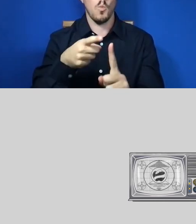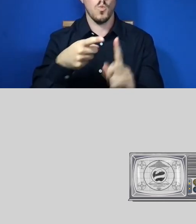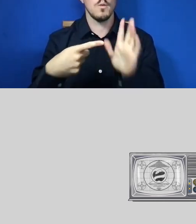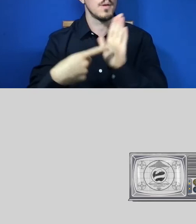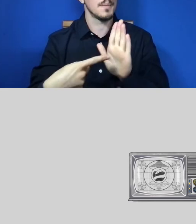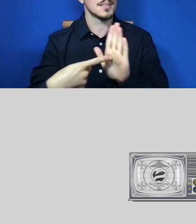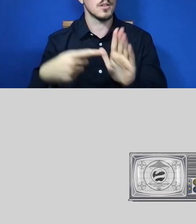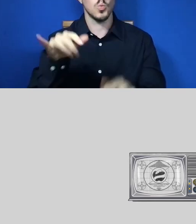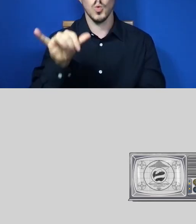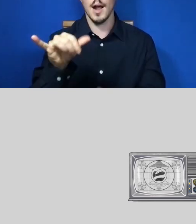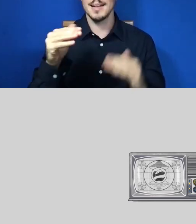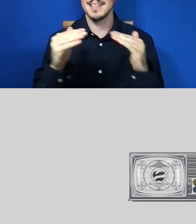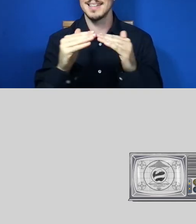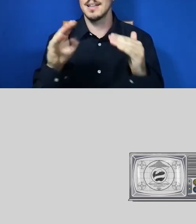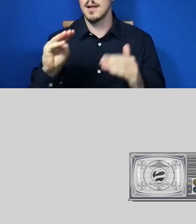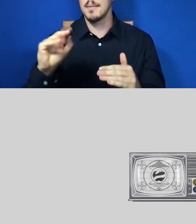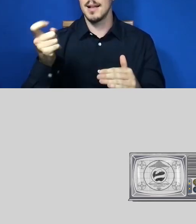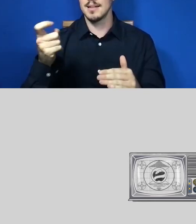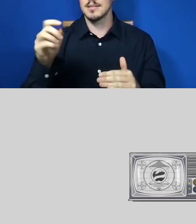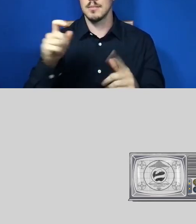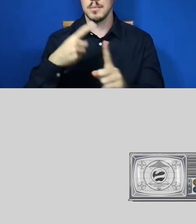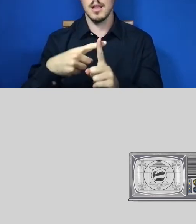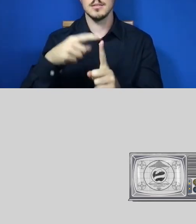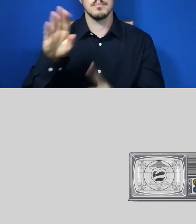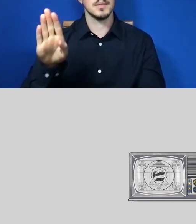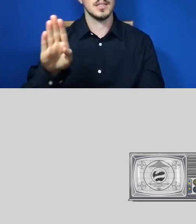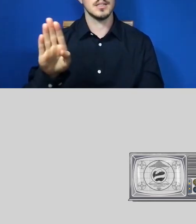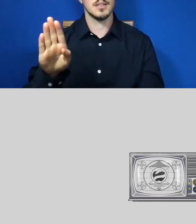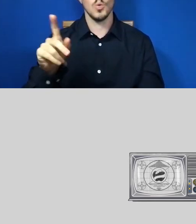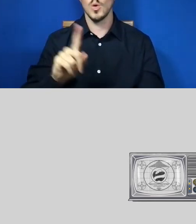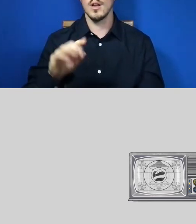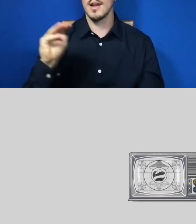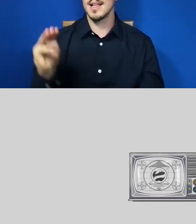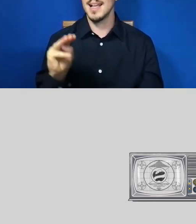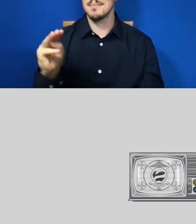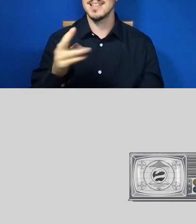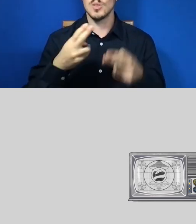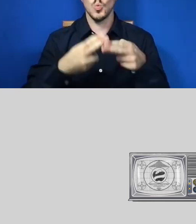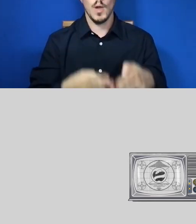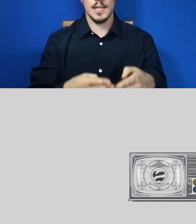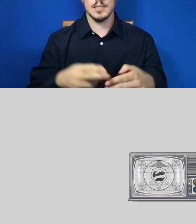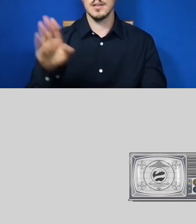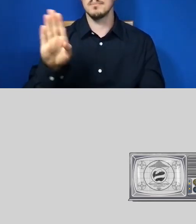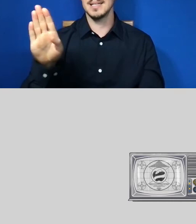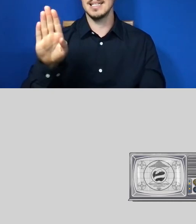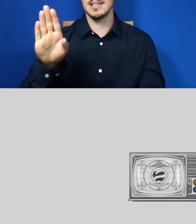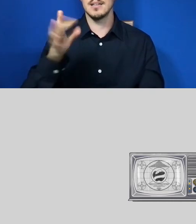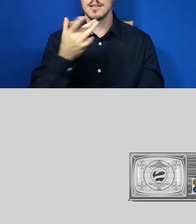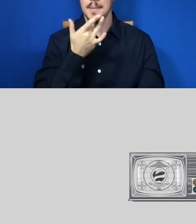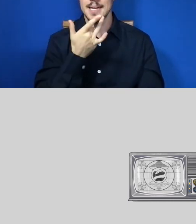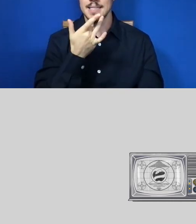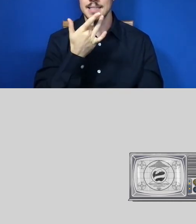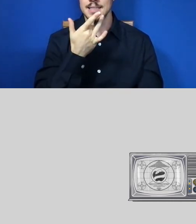it can be represented as Y equals to MX plus B, where M is the weights and B is the bias